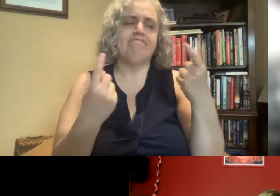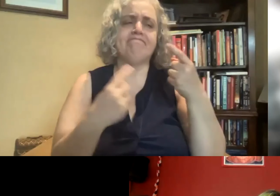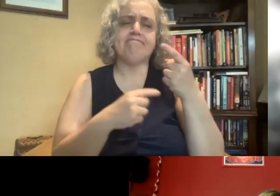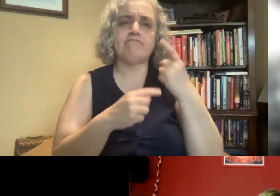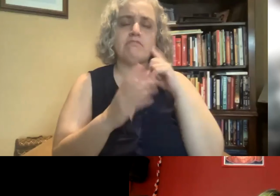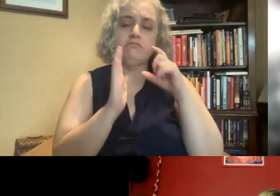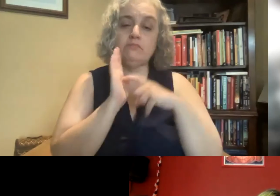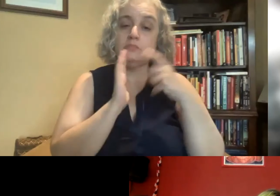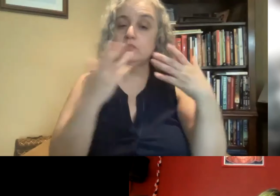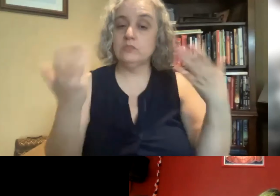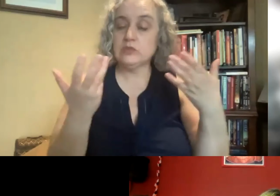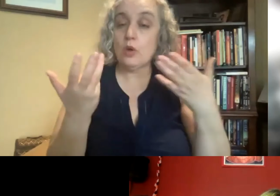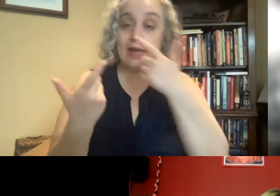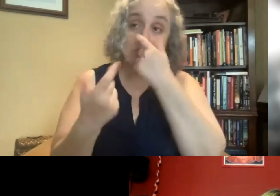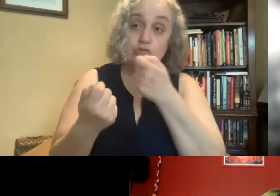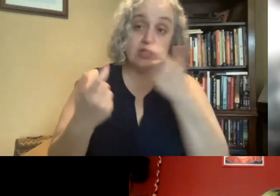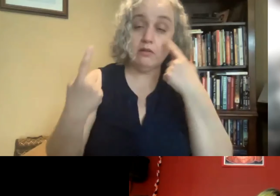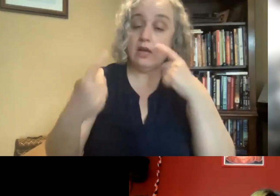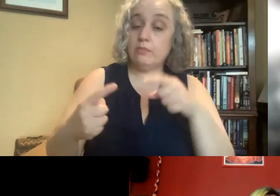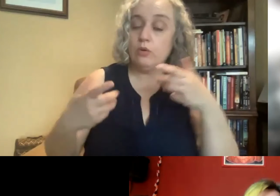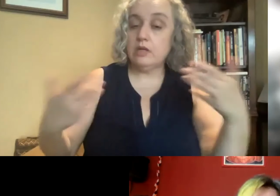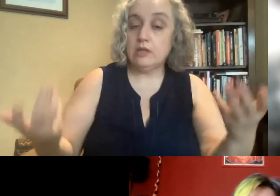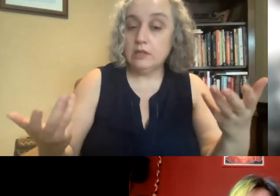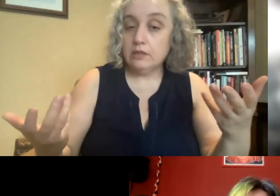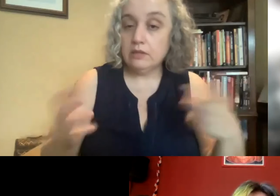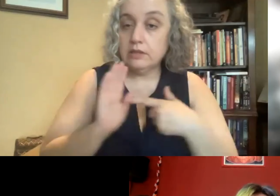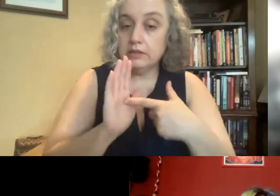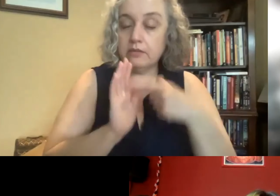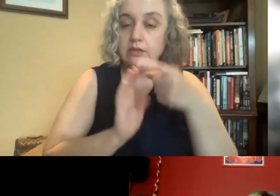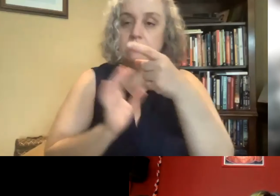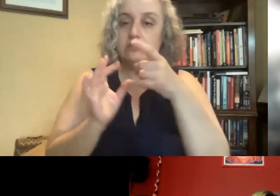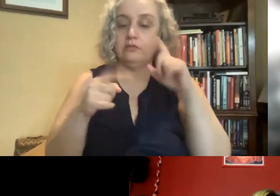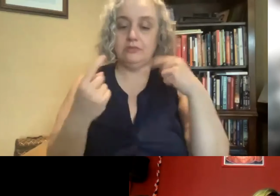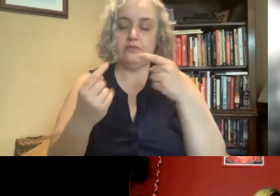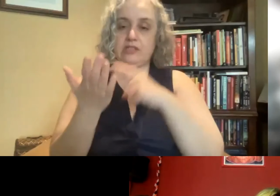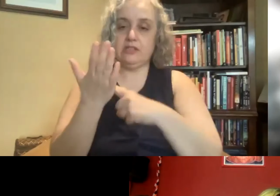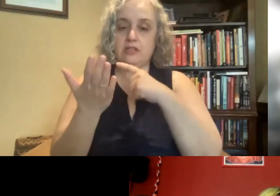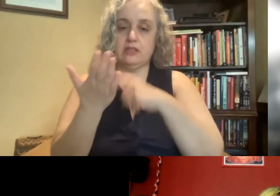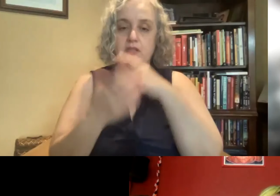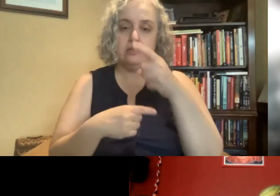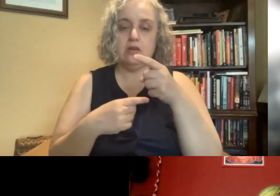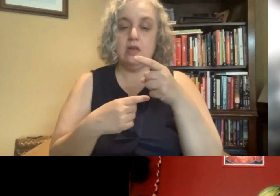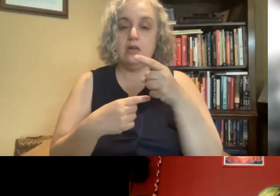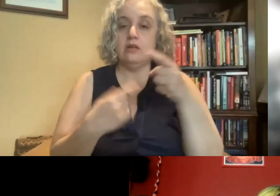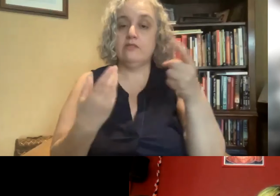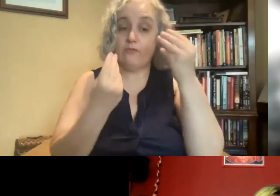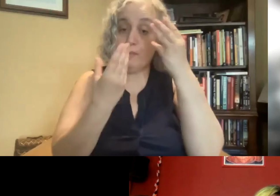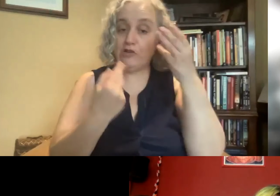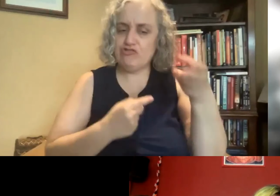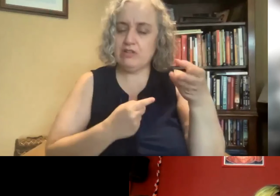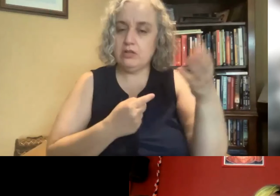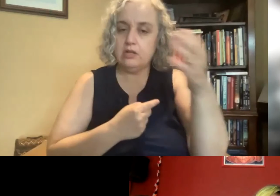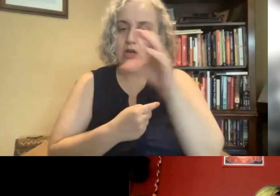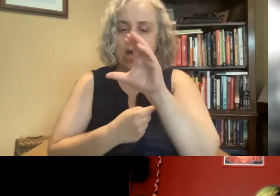are some of the stuff we've been talking about. Some of these data co-ops, like Answer ALS,